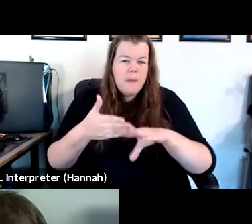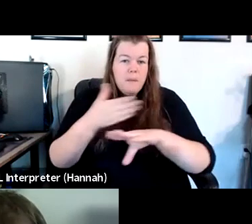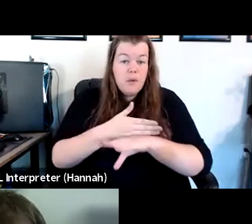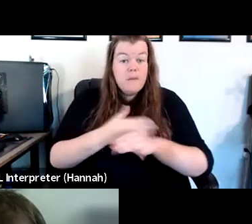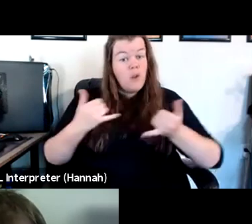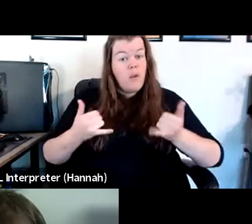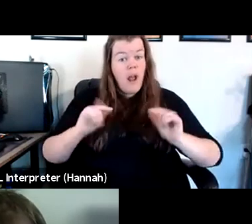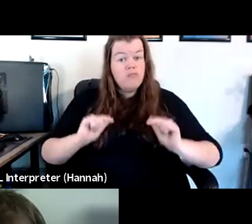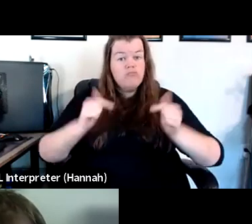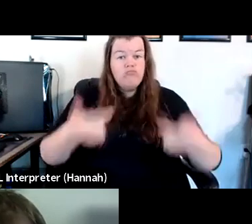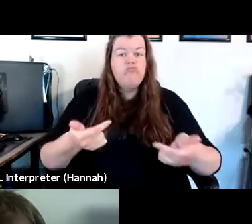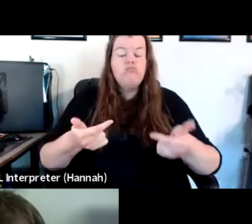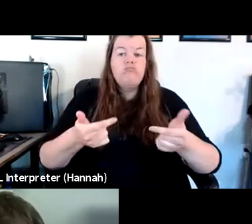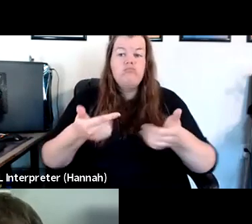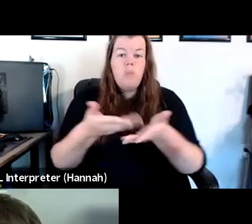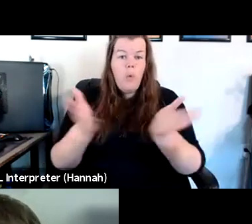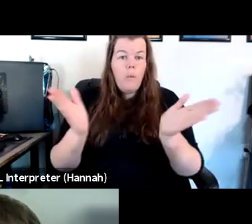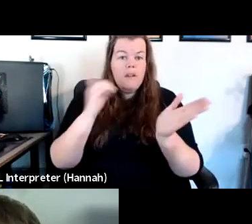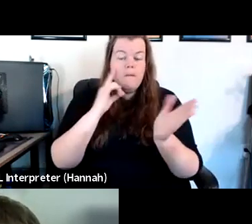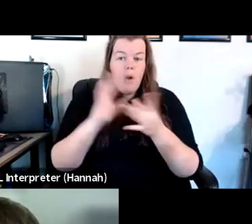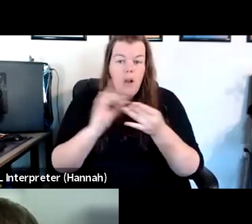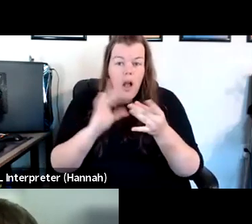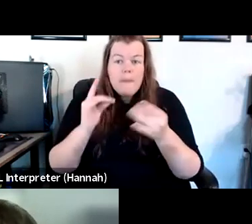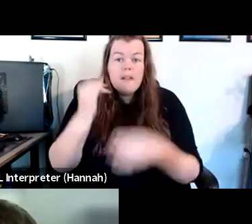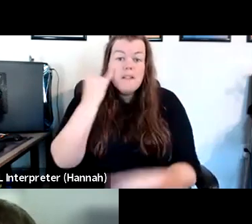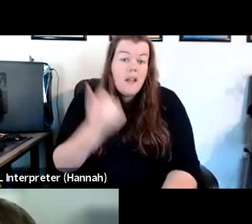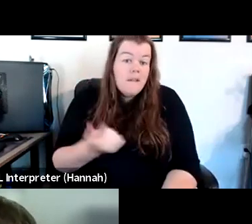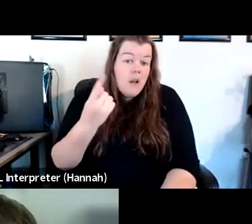questions you may have and of course if anybody would like to make a public comment we're happy to